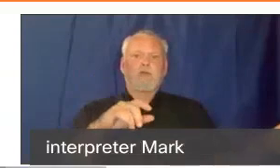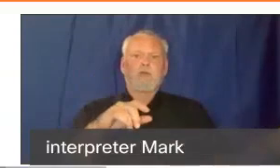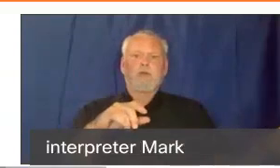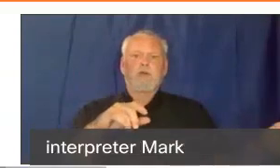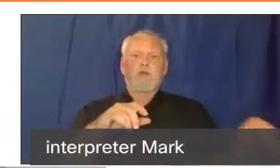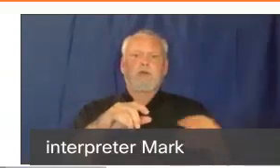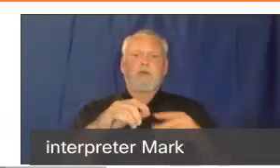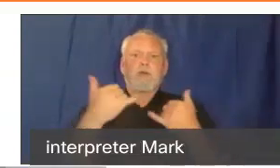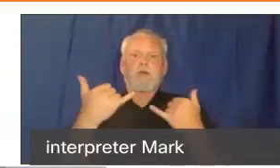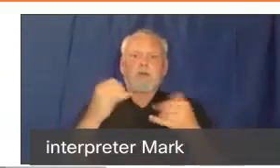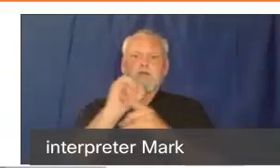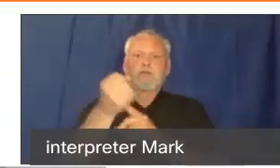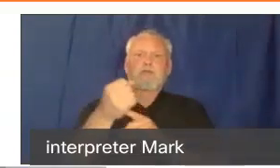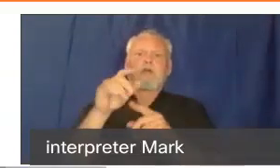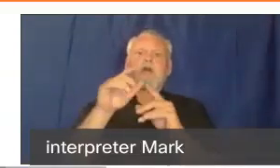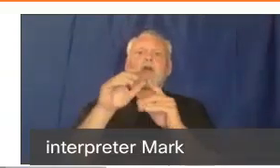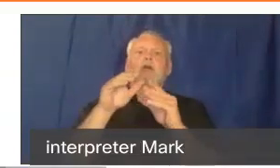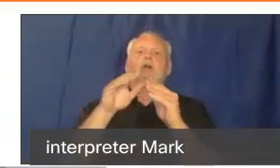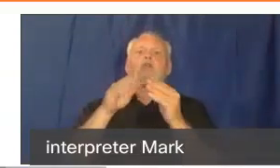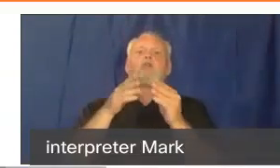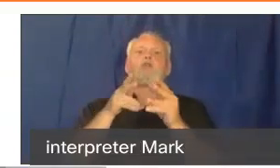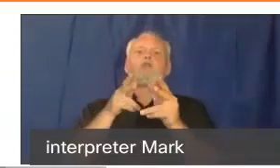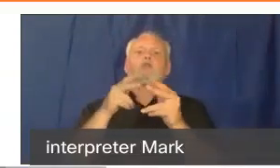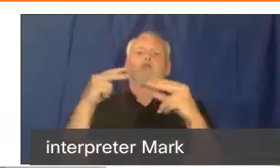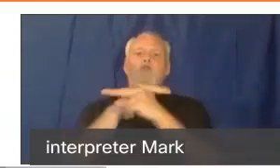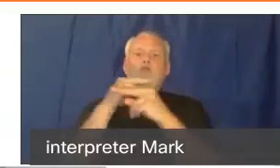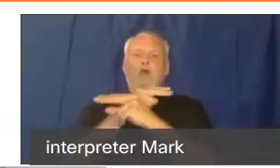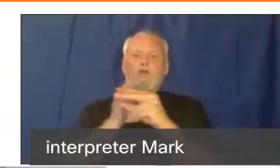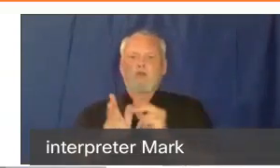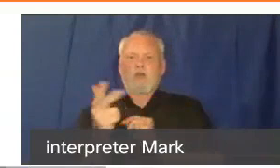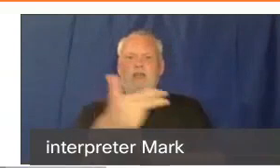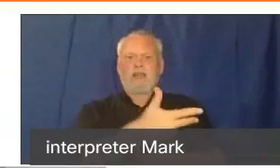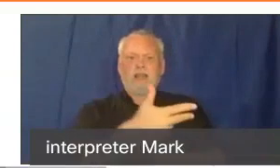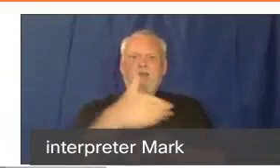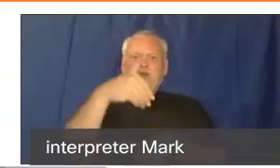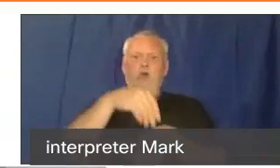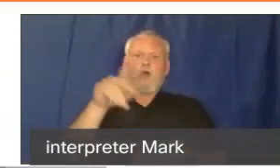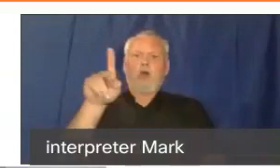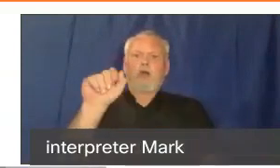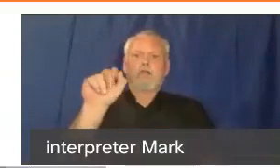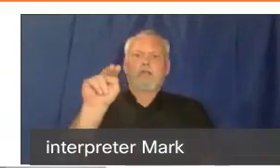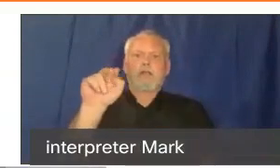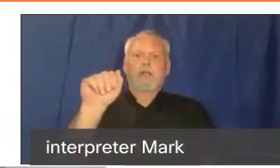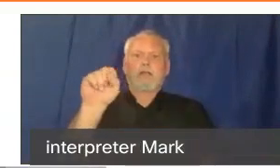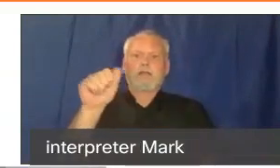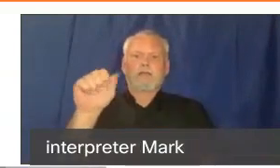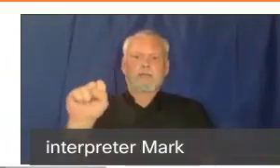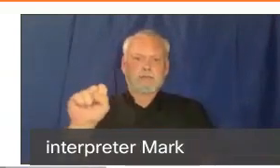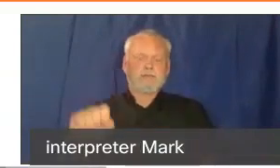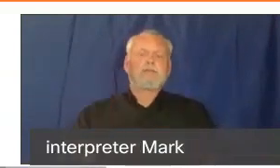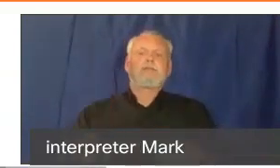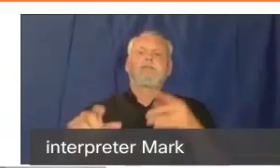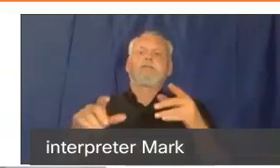Traffic would be turning left at Kansas, and they would have what is called permissive movement. So basically they can turn left on green.